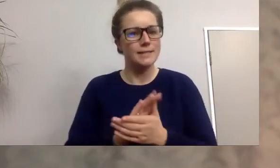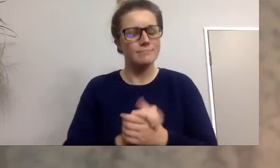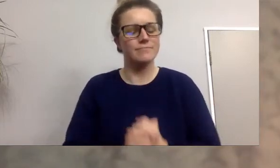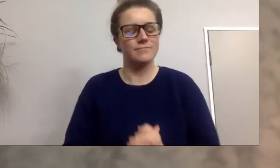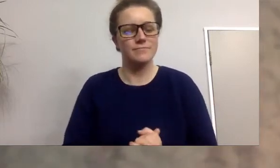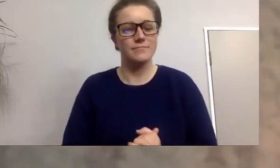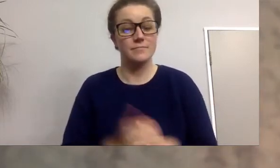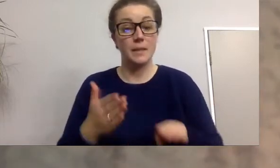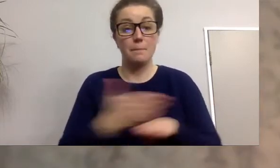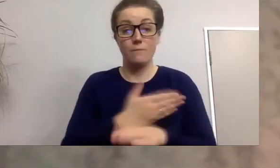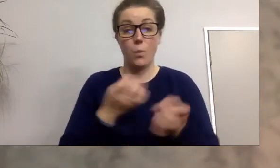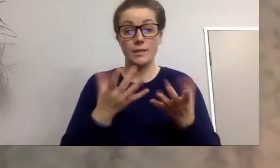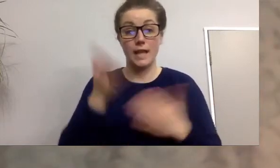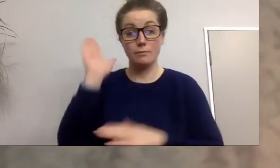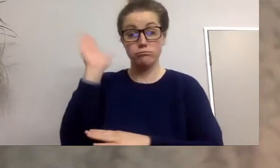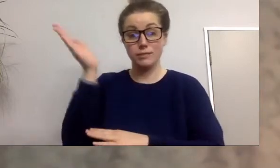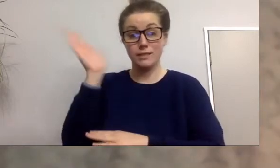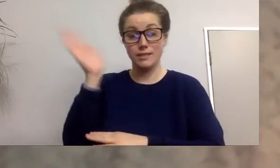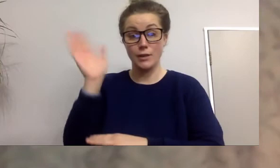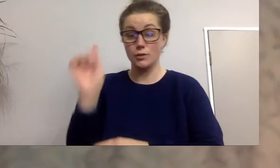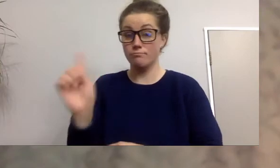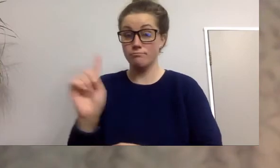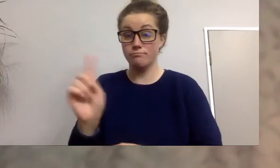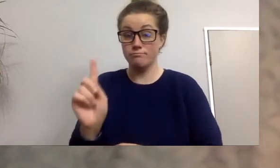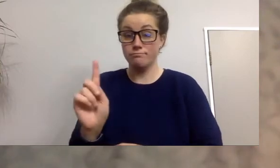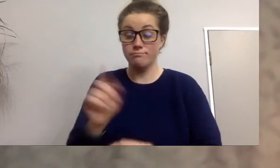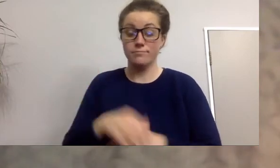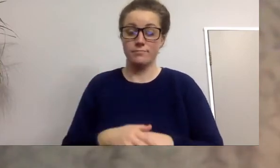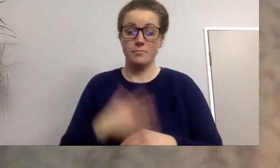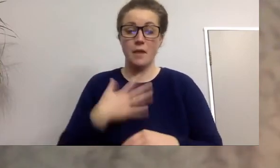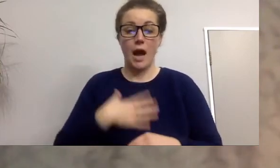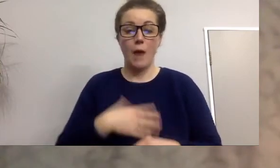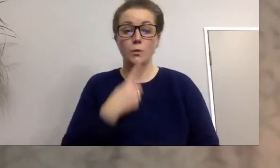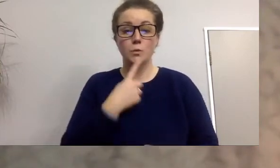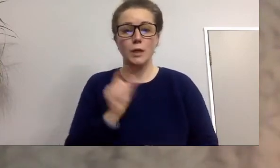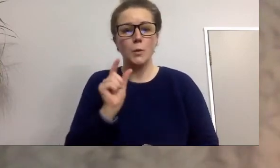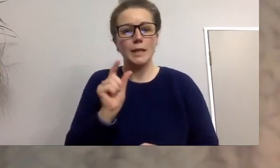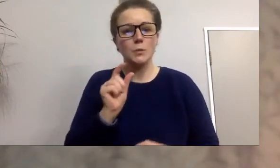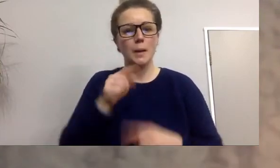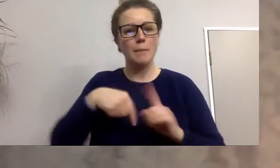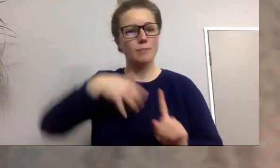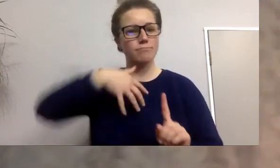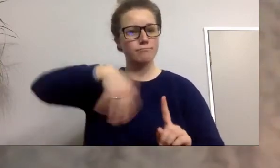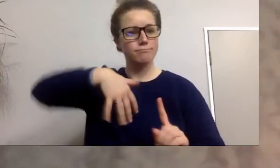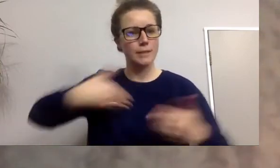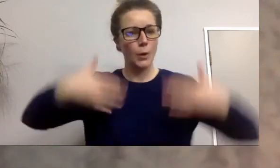presentation, I just want to tell you a little bit about me - I'm